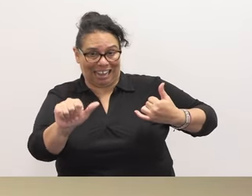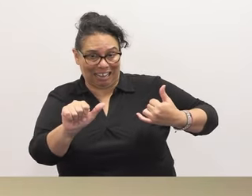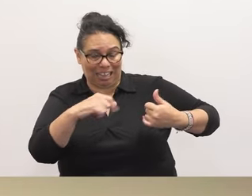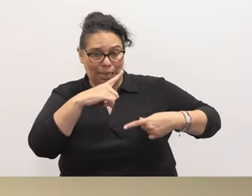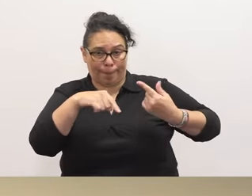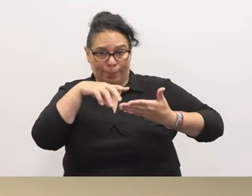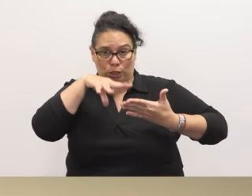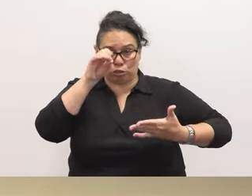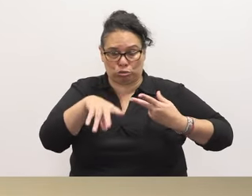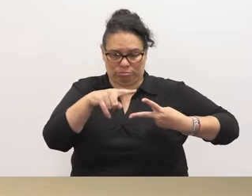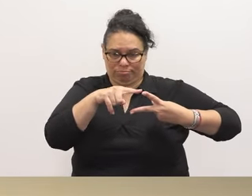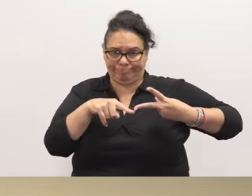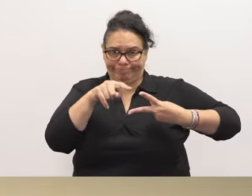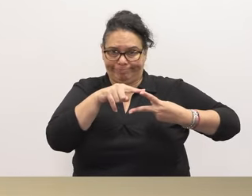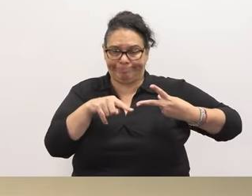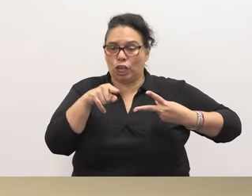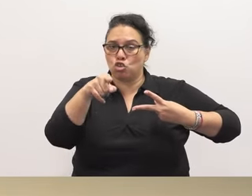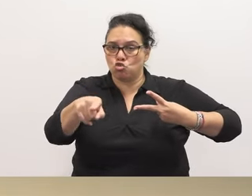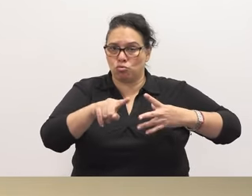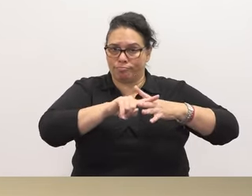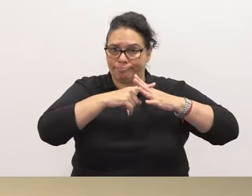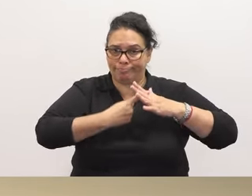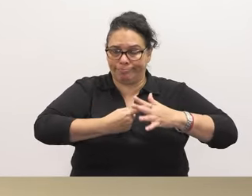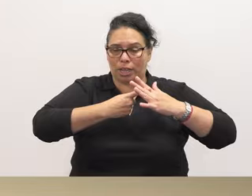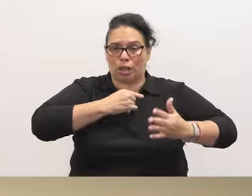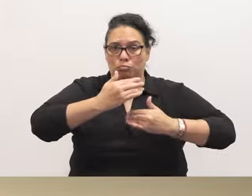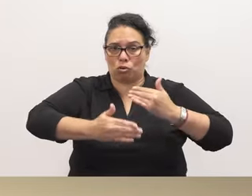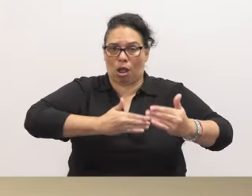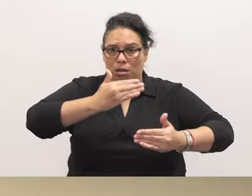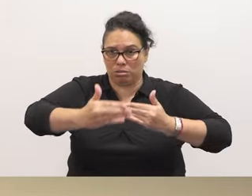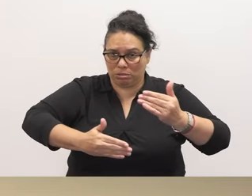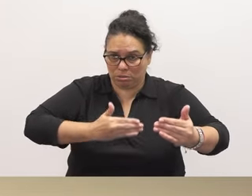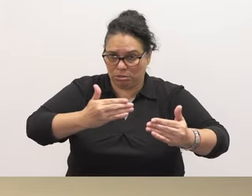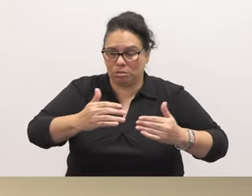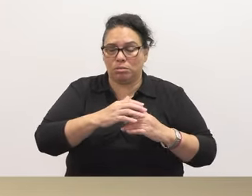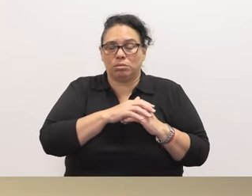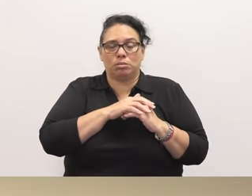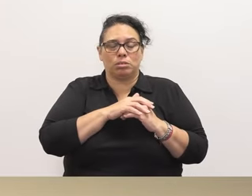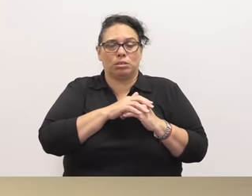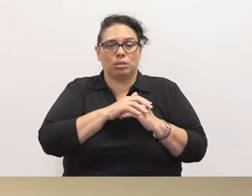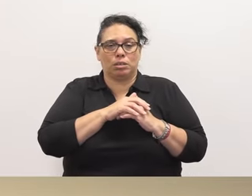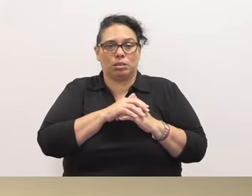You all began the process, our last session, and in the days between then and now,